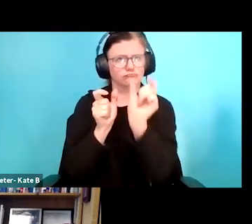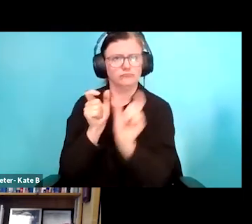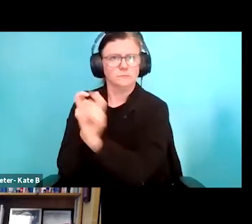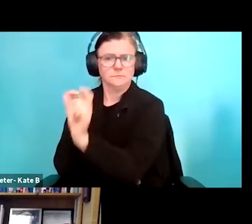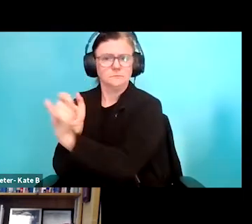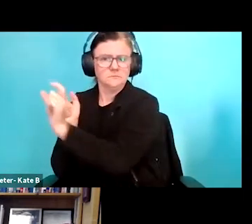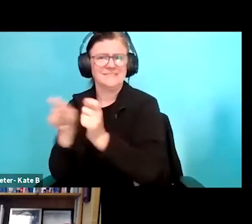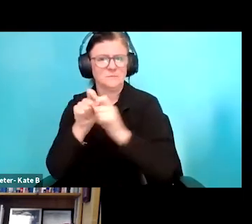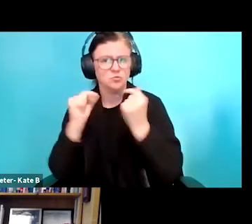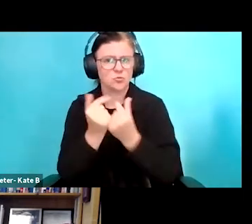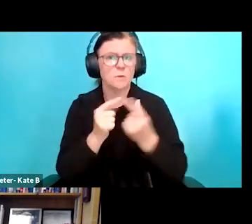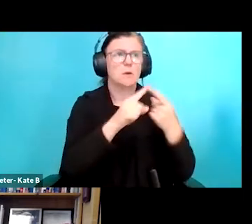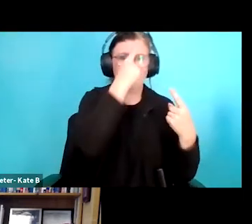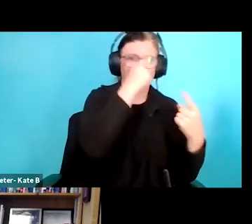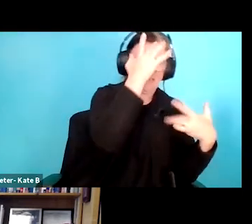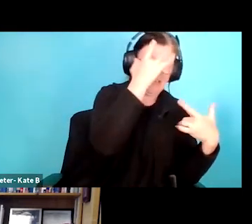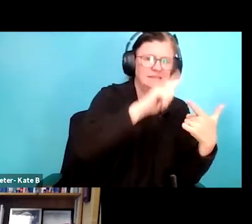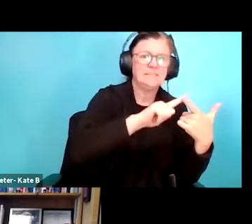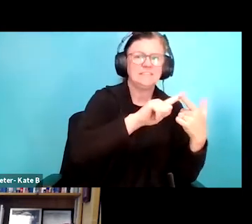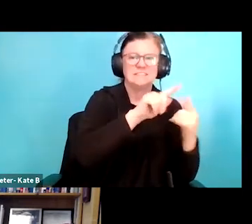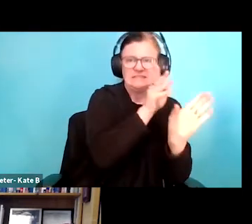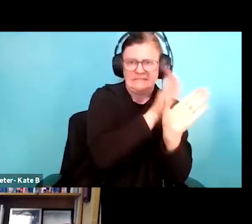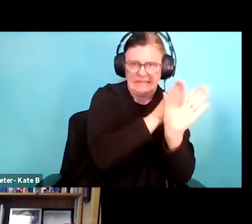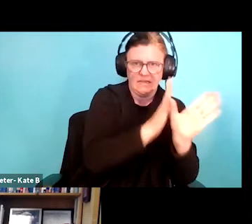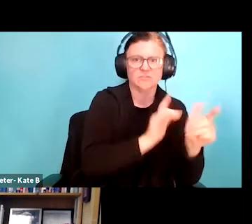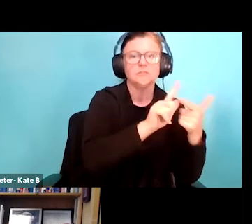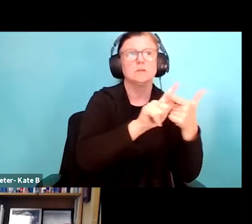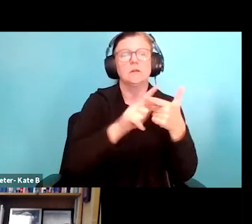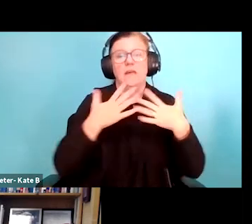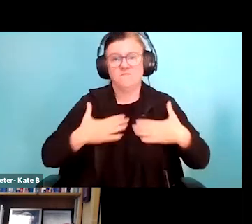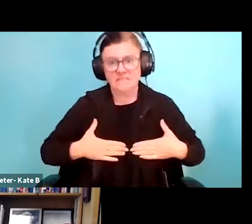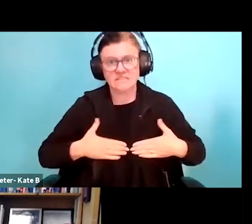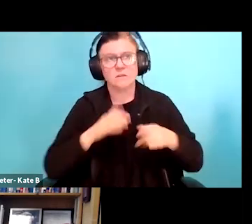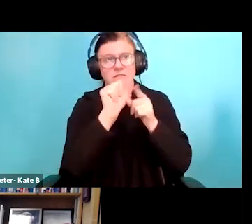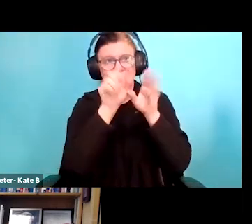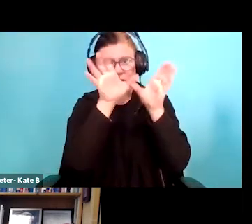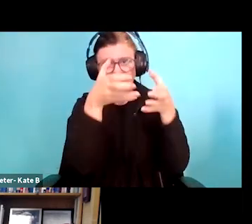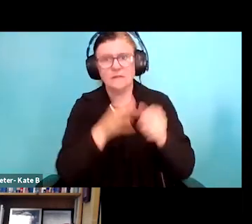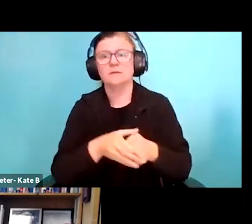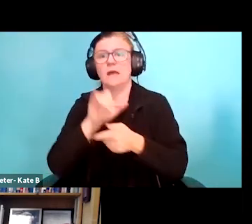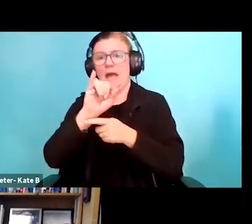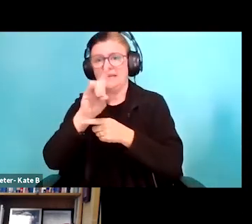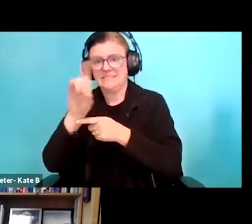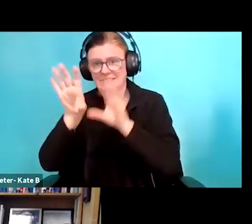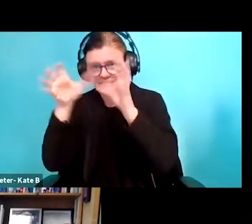including mental illness psychiatric disability, physical disability IDD and autism spectrum